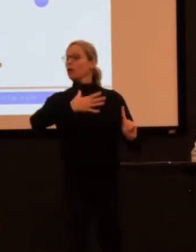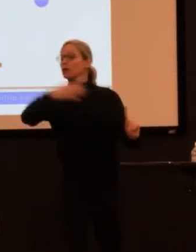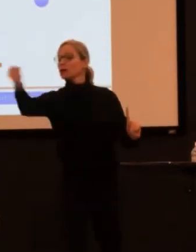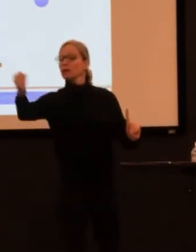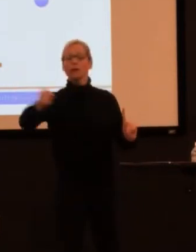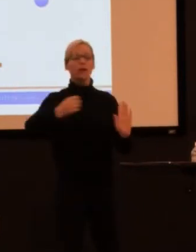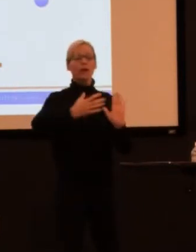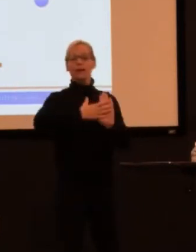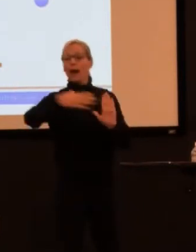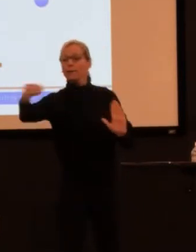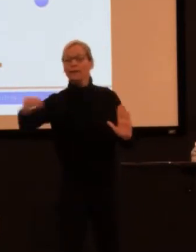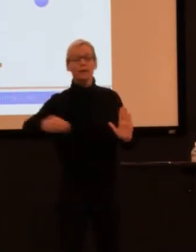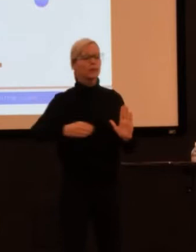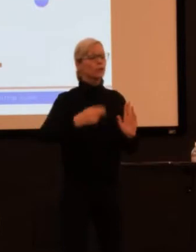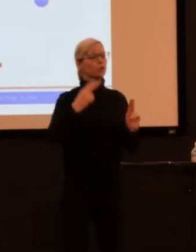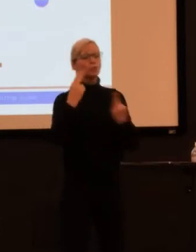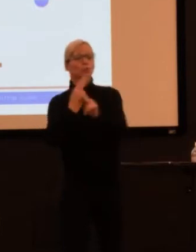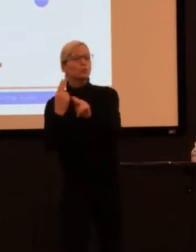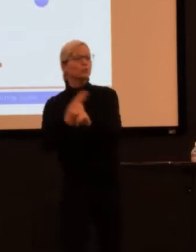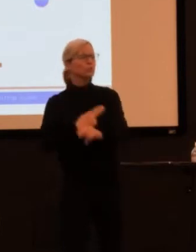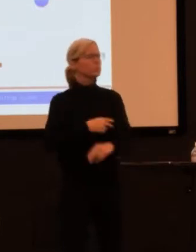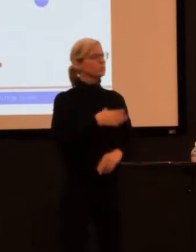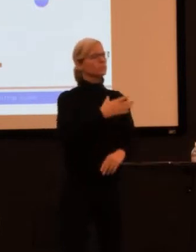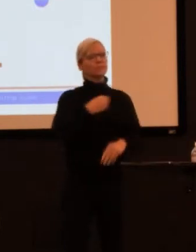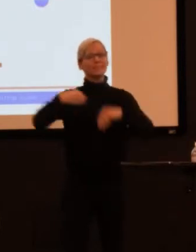using, or selling that mousetrap without your permission.